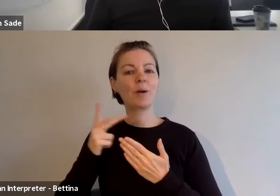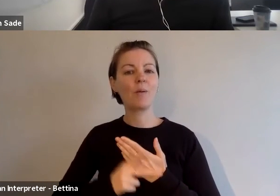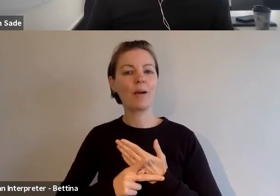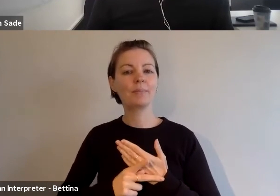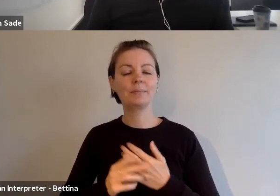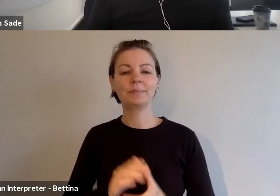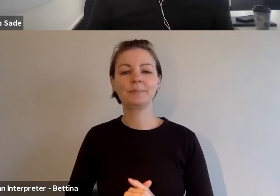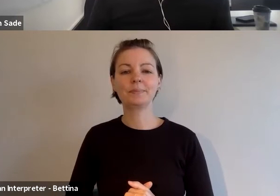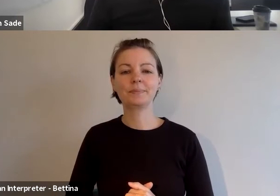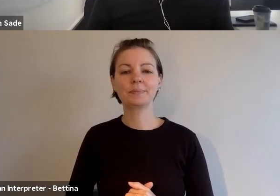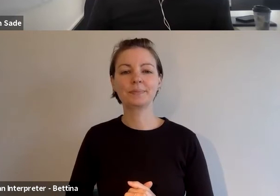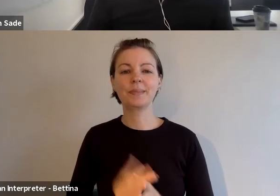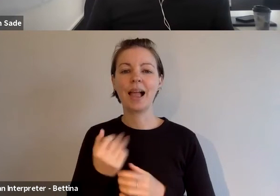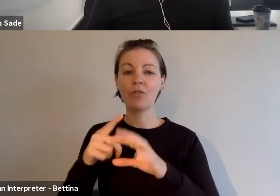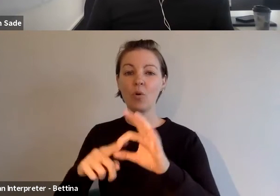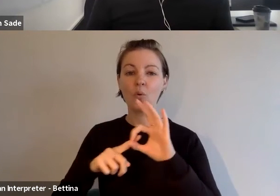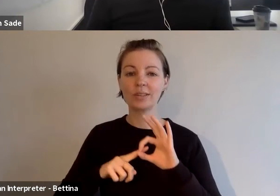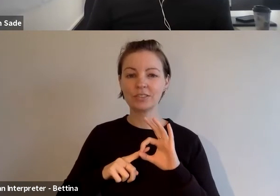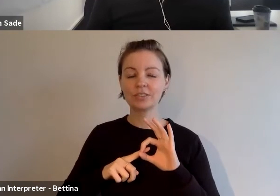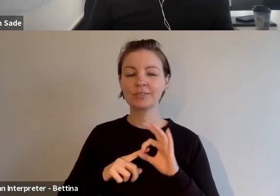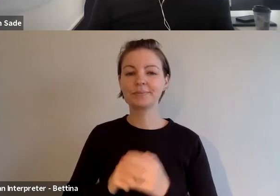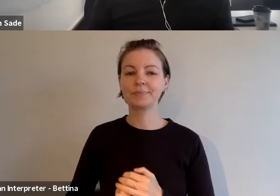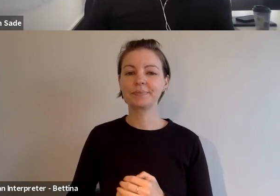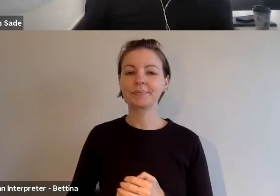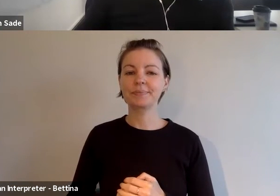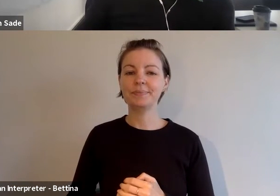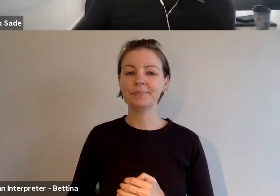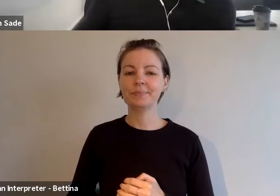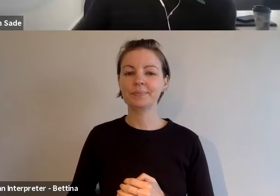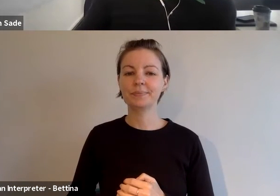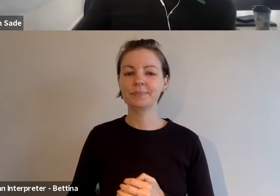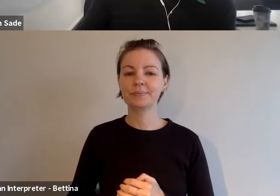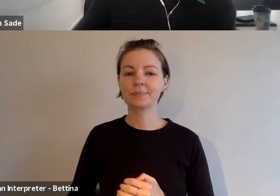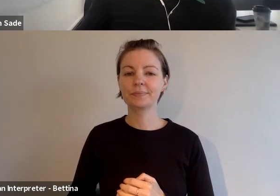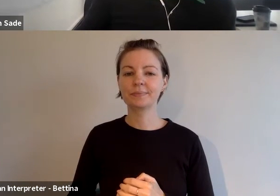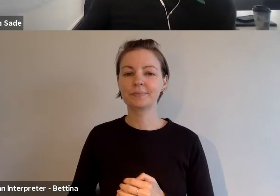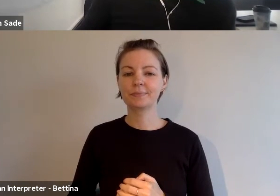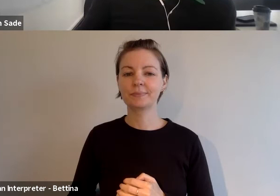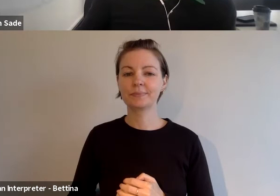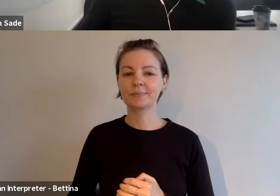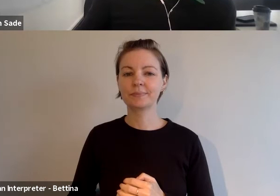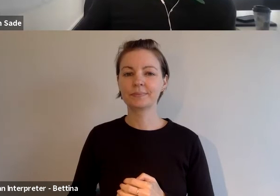Okay, we have a question . I think this is again for Gavin and Greg.